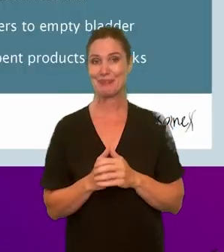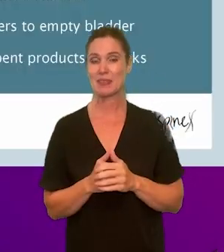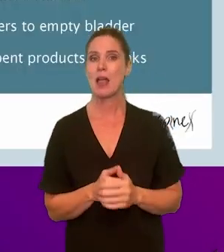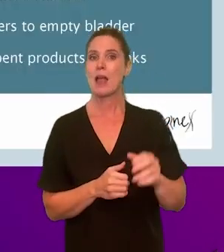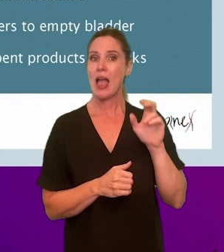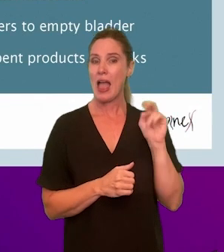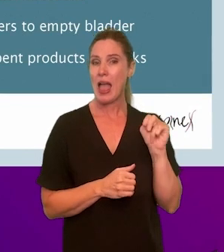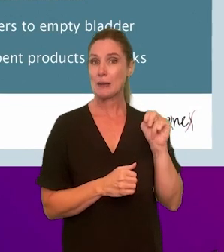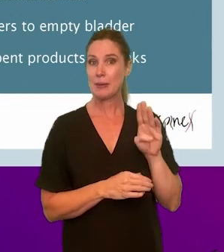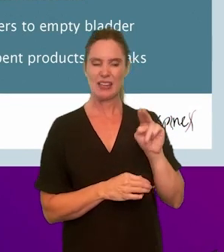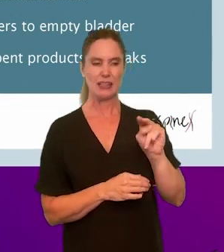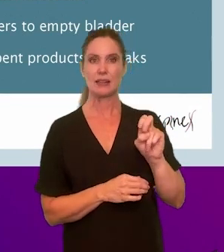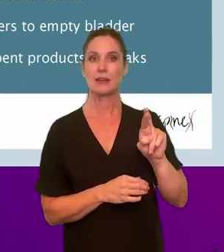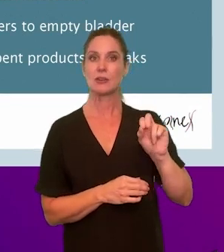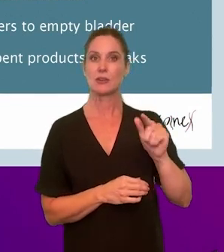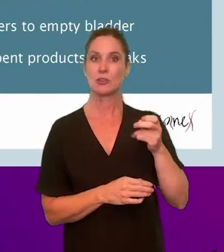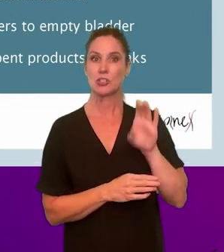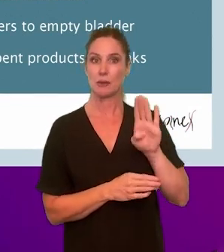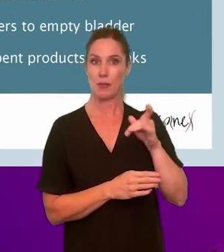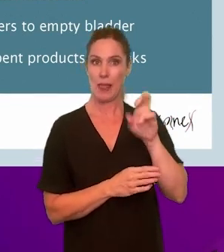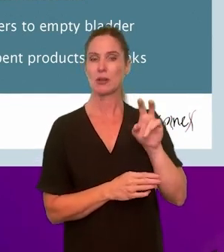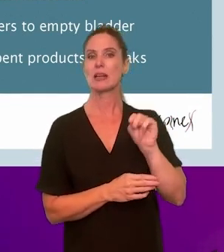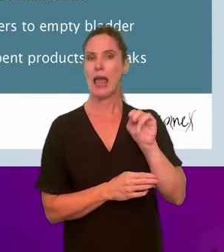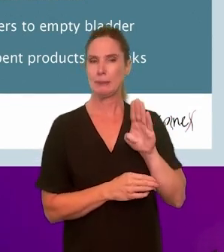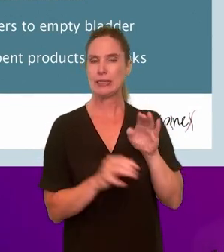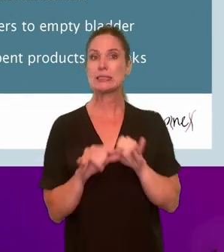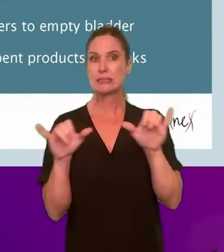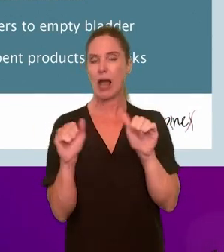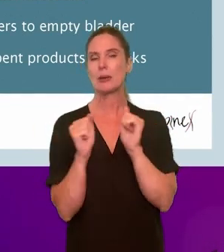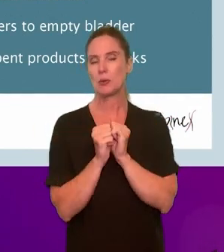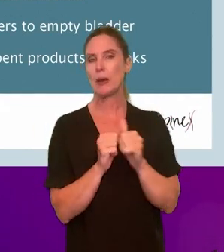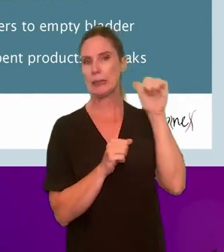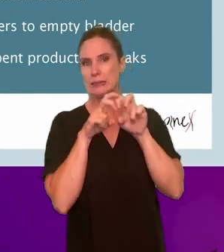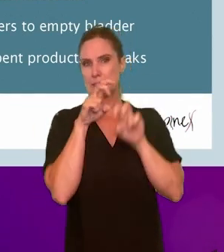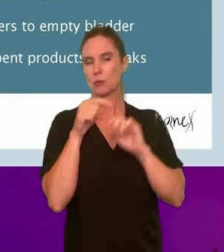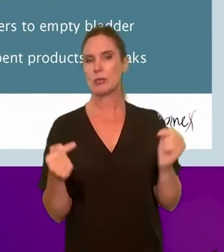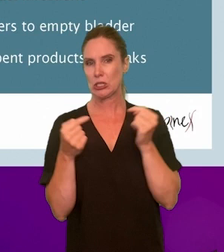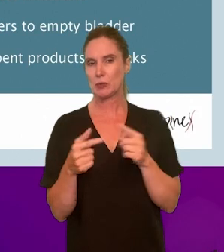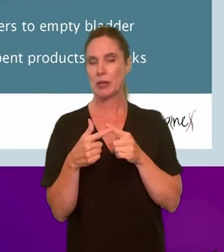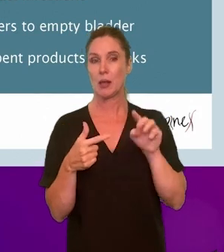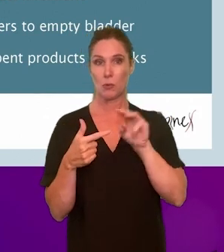in spinal cord injury, multiple sclerosis and stroke. NB often involves incontinence,